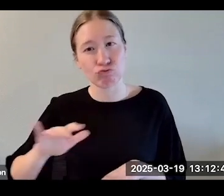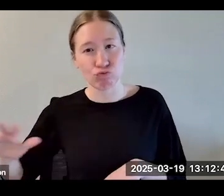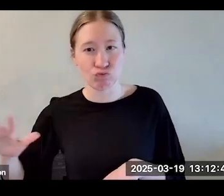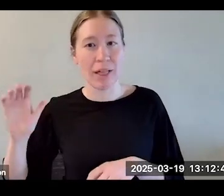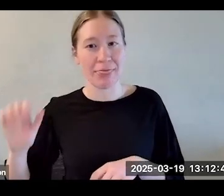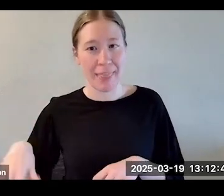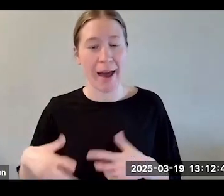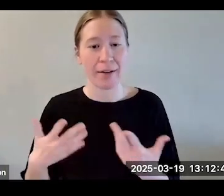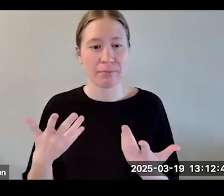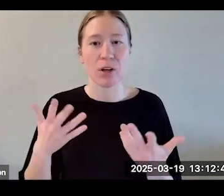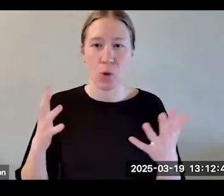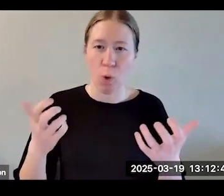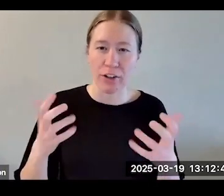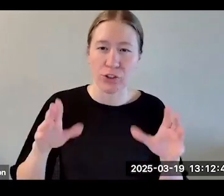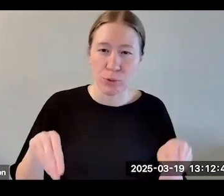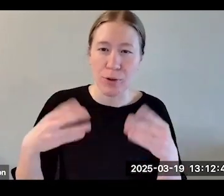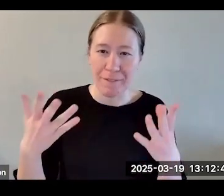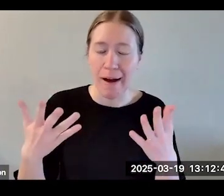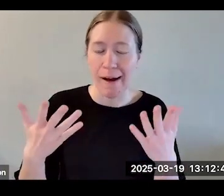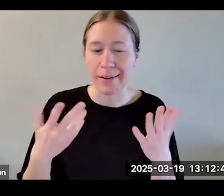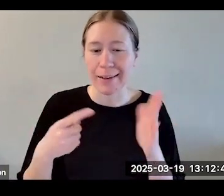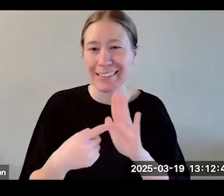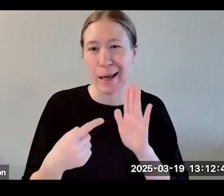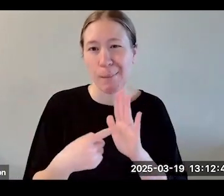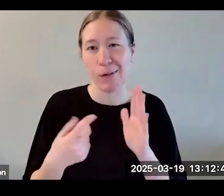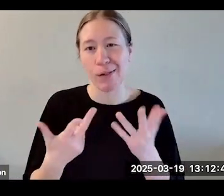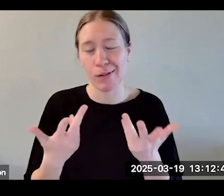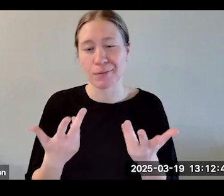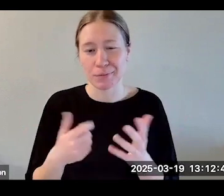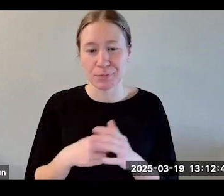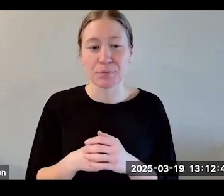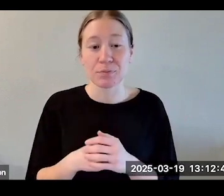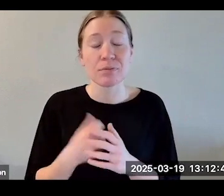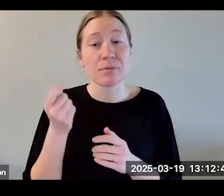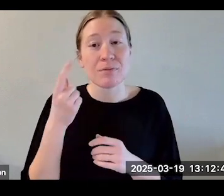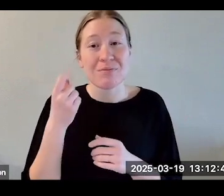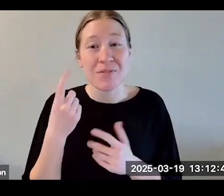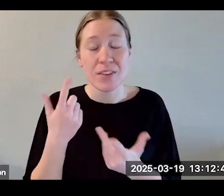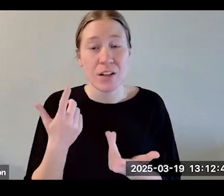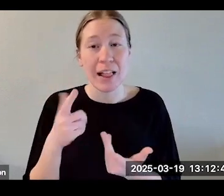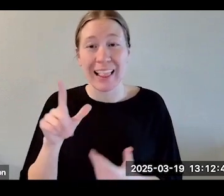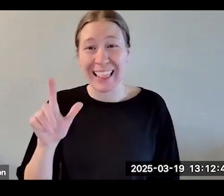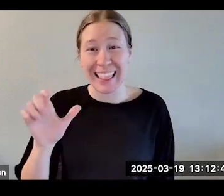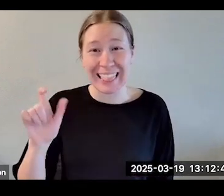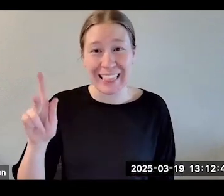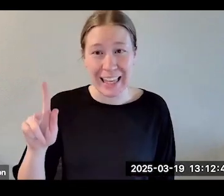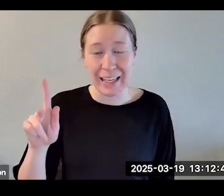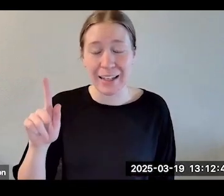and something that we see all too often, unfortunately. Just using link text that says click here